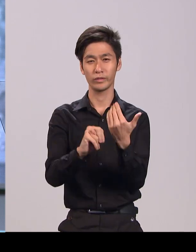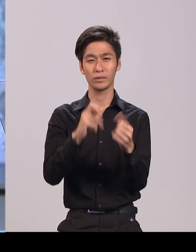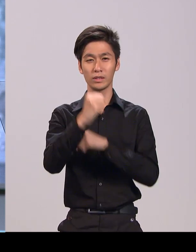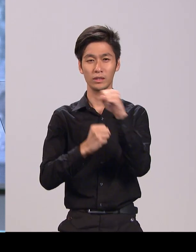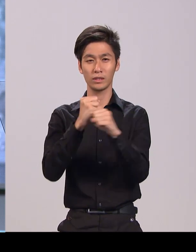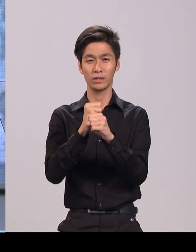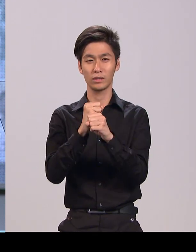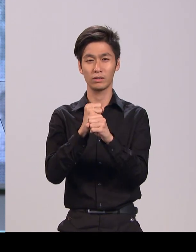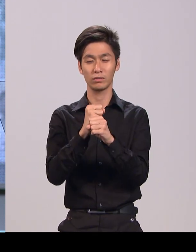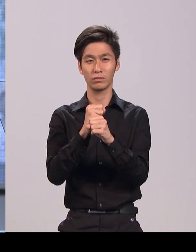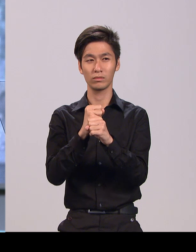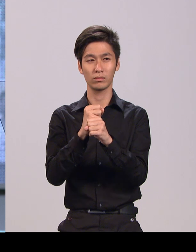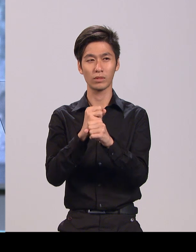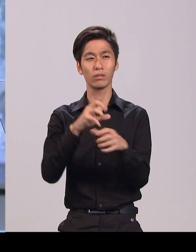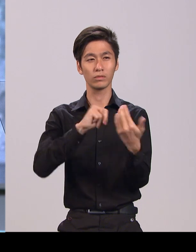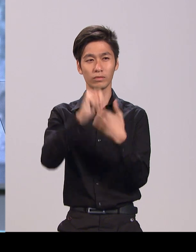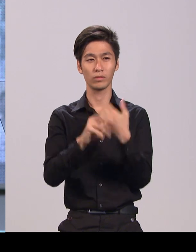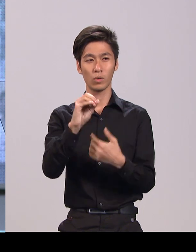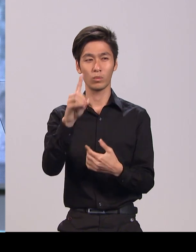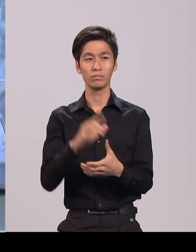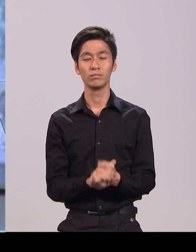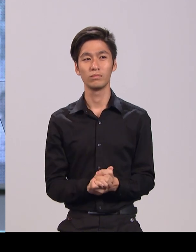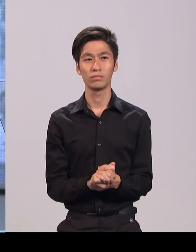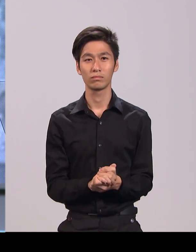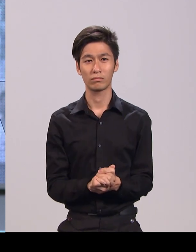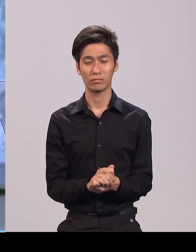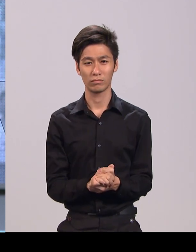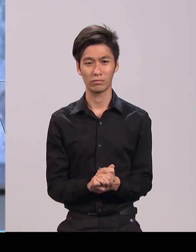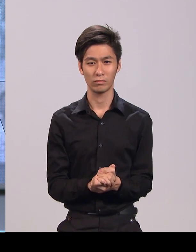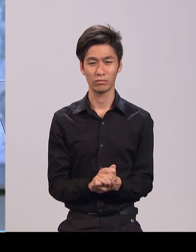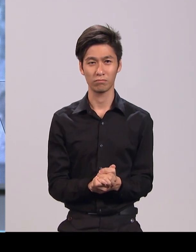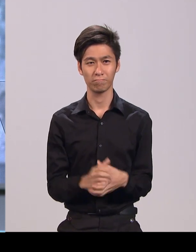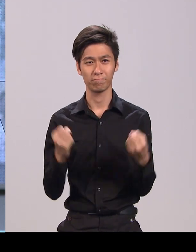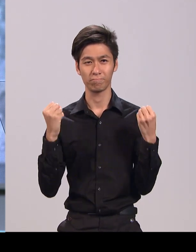We had a strong win. We went on to do many things together over the next 15 years.